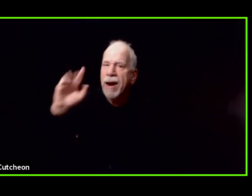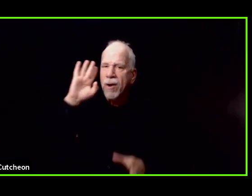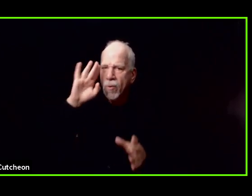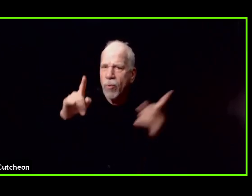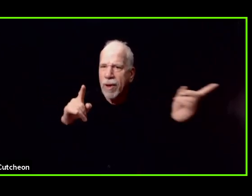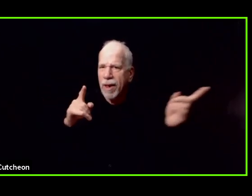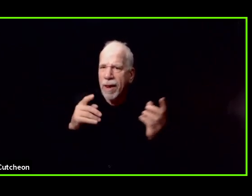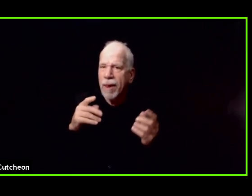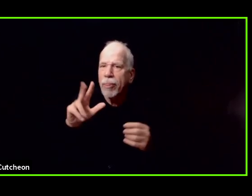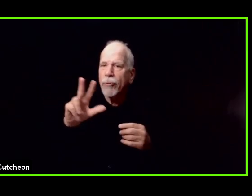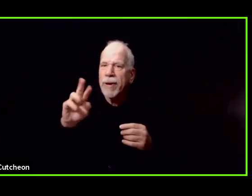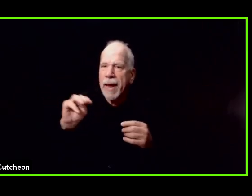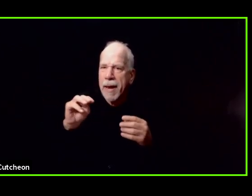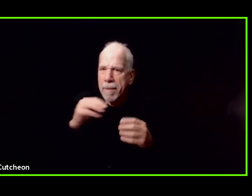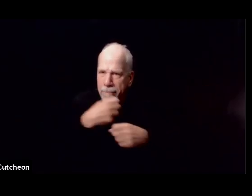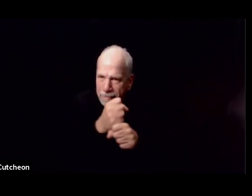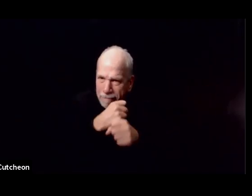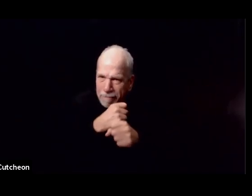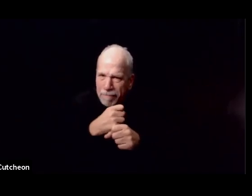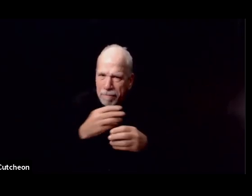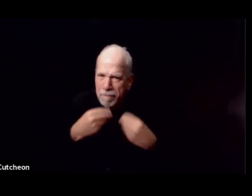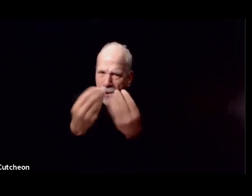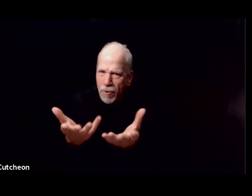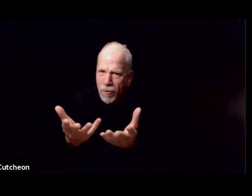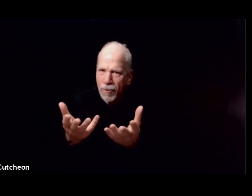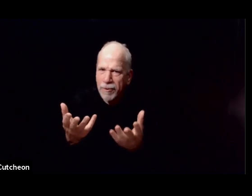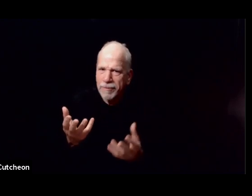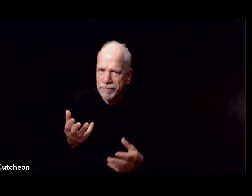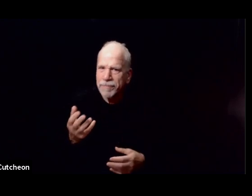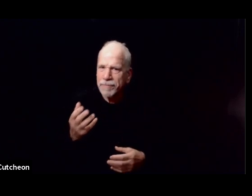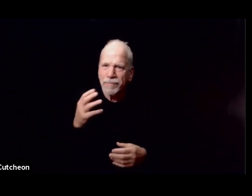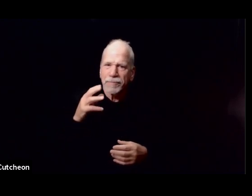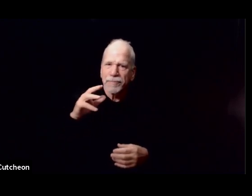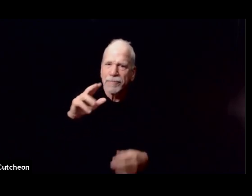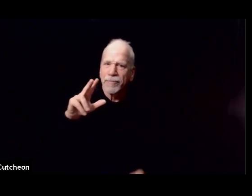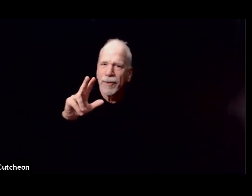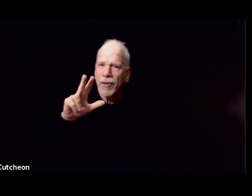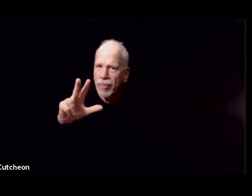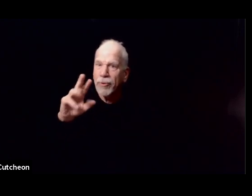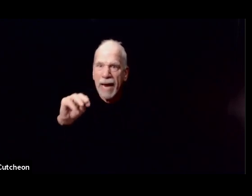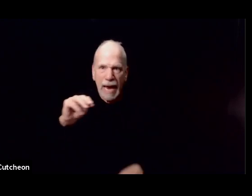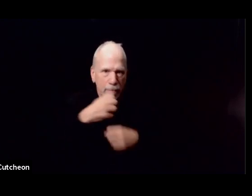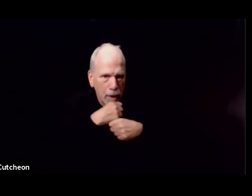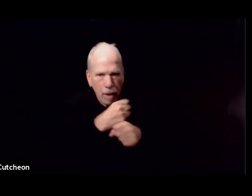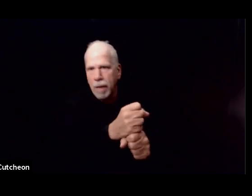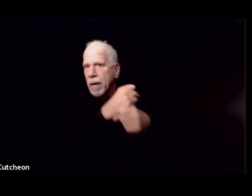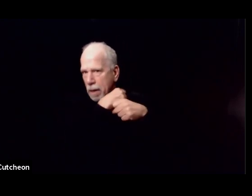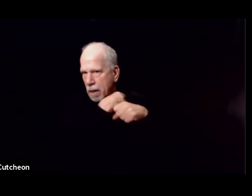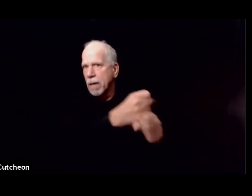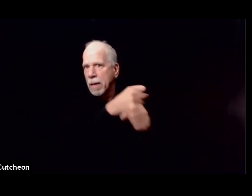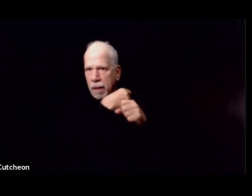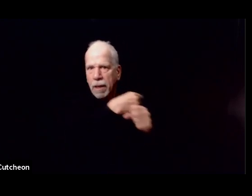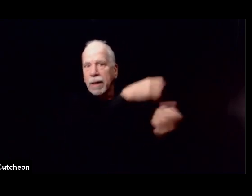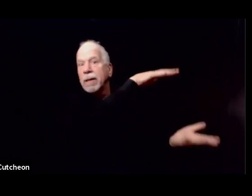directly to the states over the course of the next months and into the fall and winter